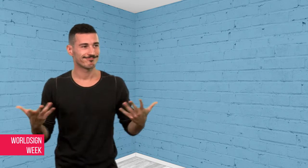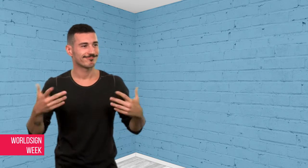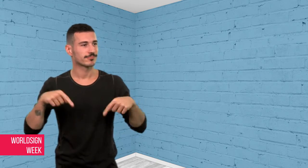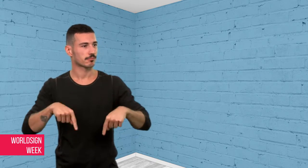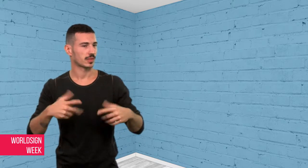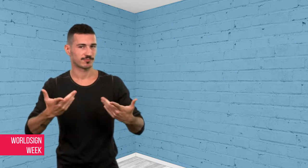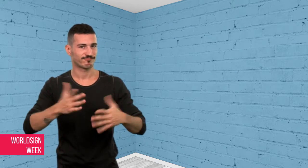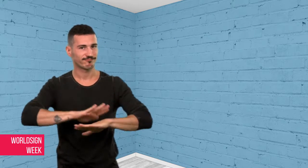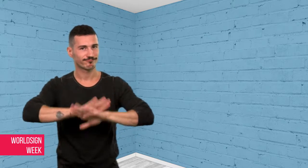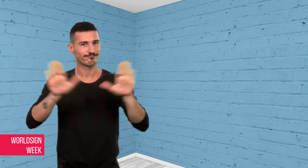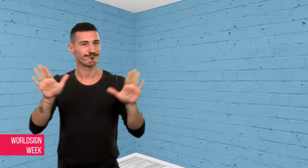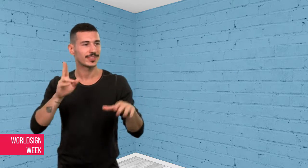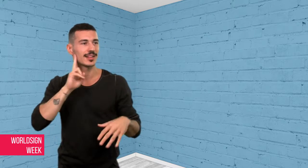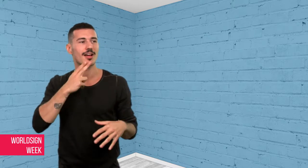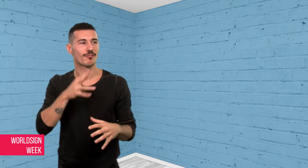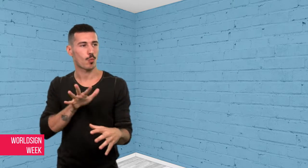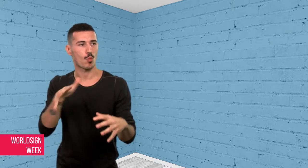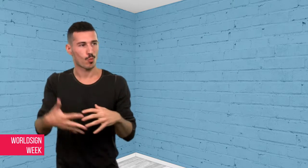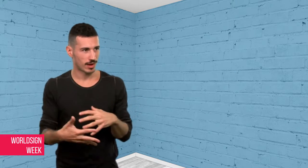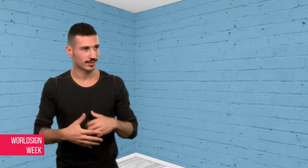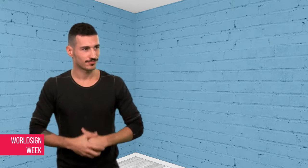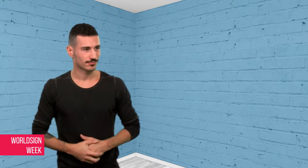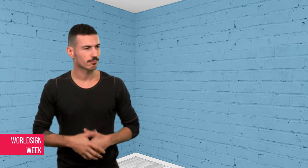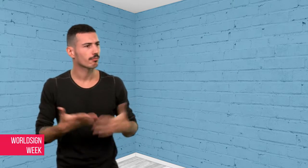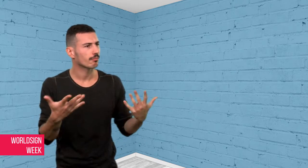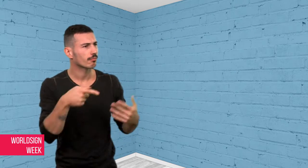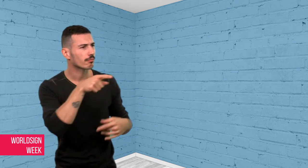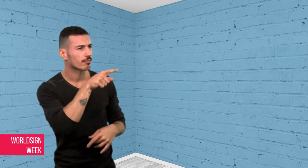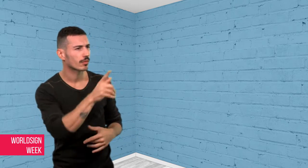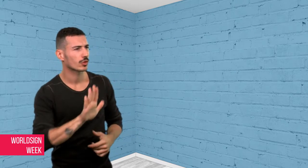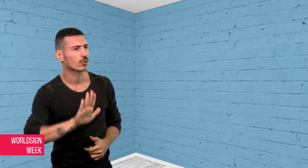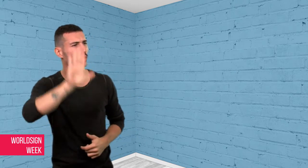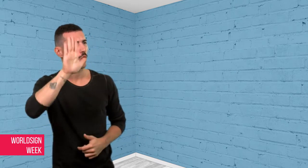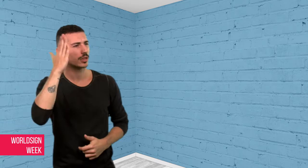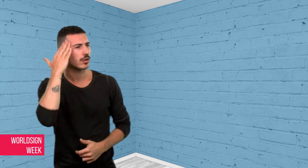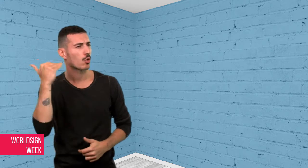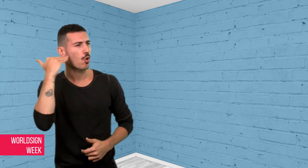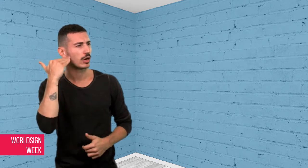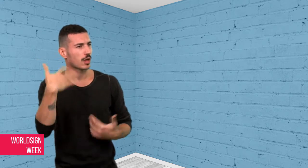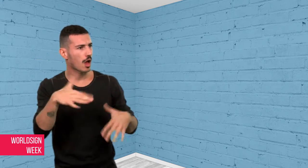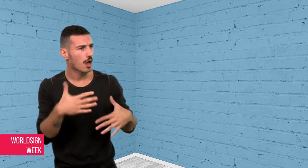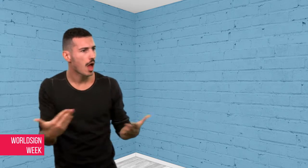That’s it for DeafWire. Has North Korea been making trouble again?